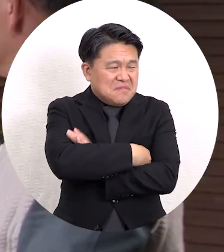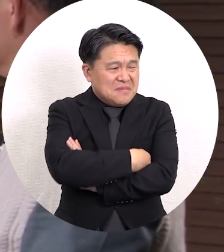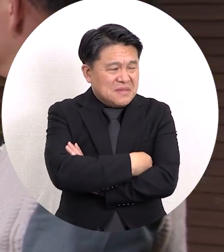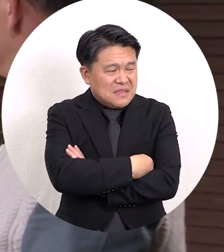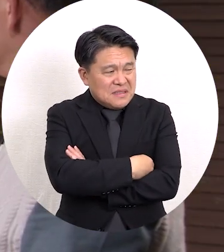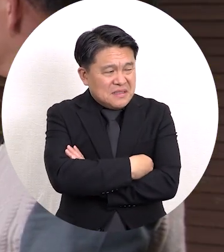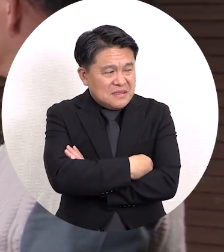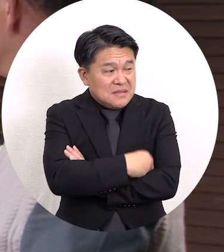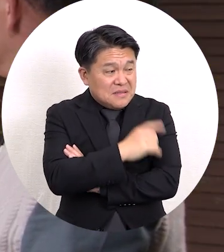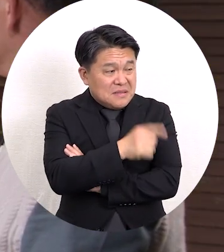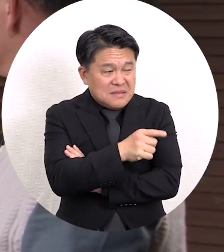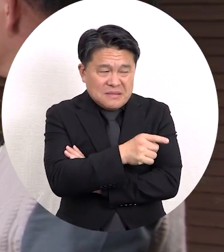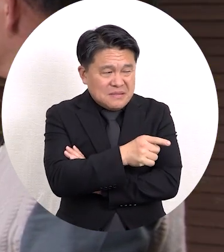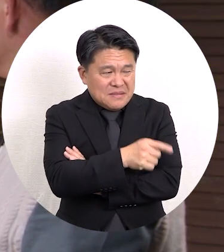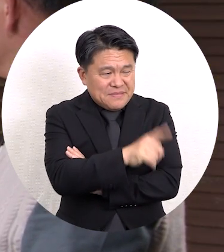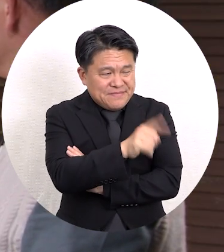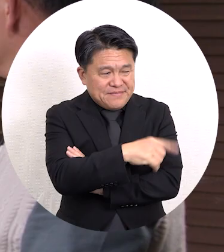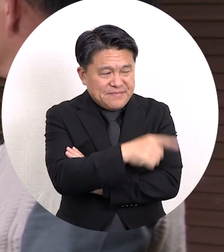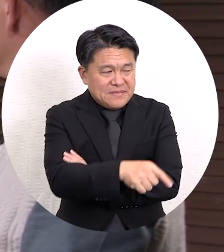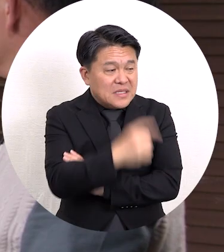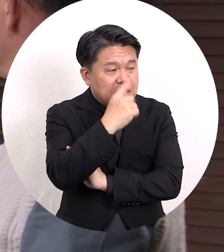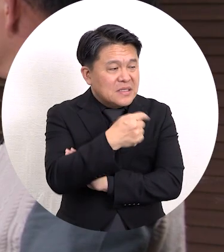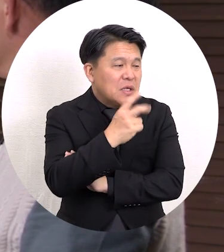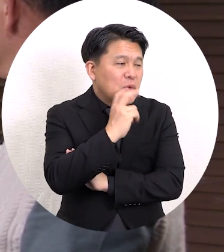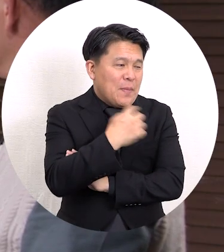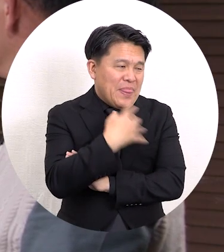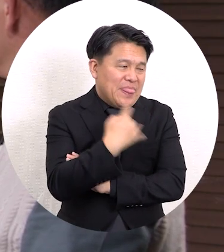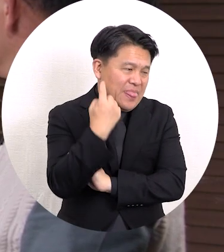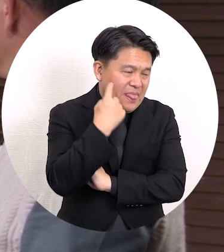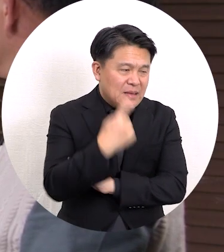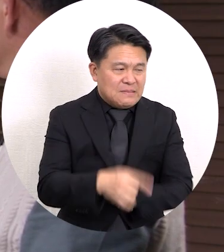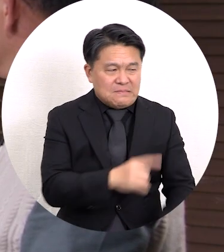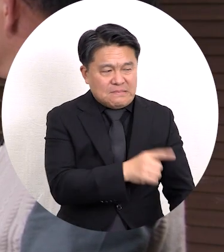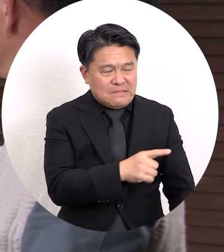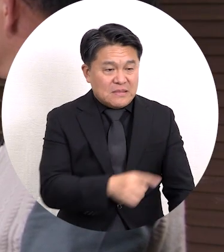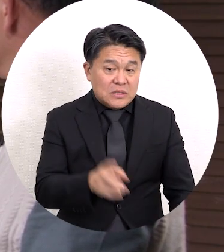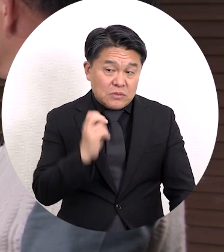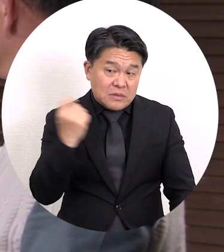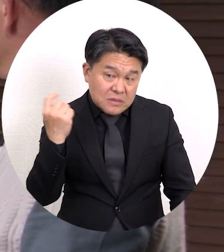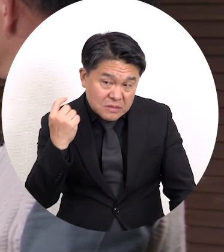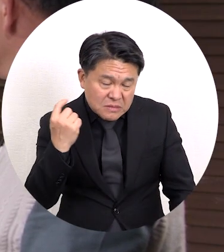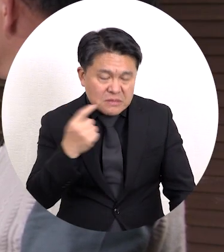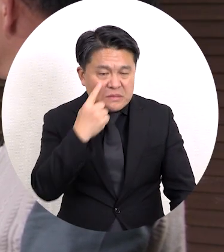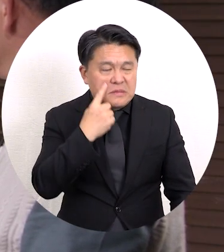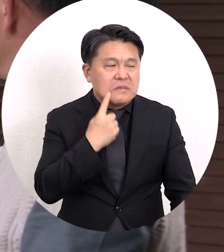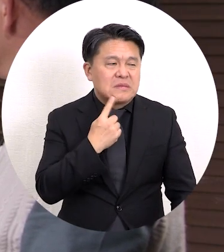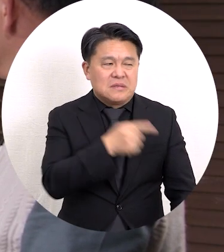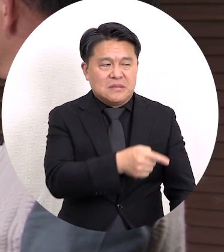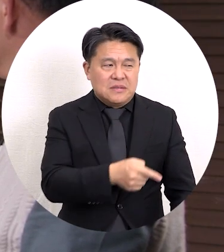"That's because you've only been listening to Western music, so you're hearing this music as melancholic."